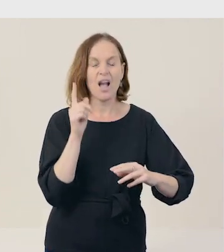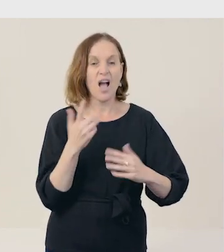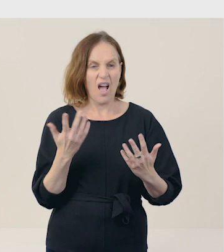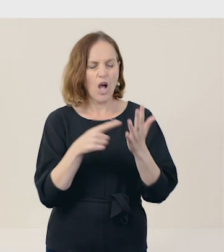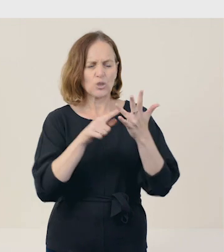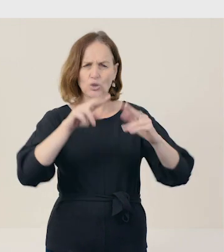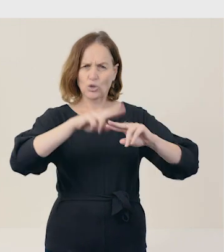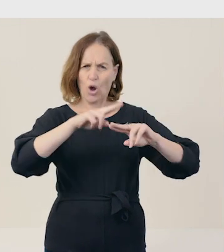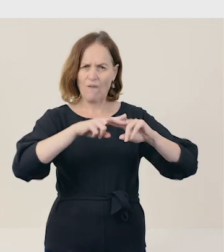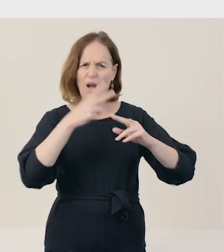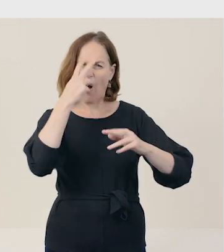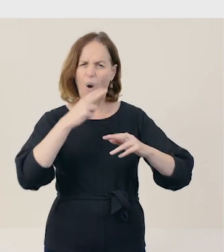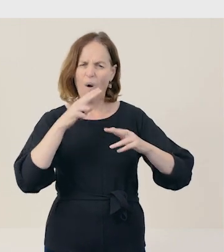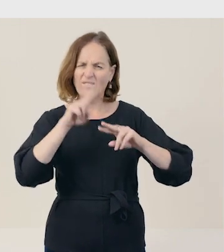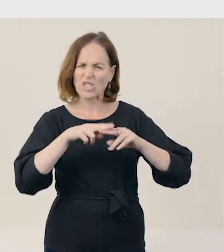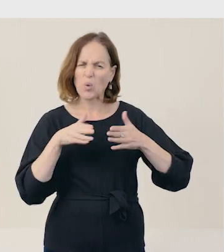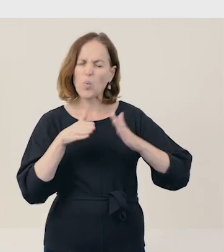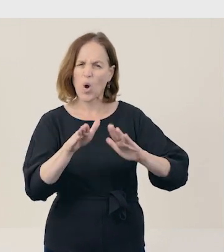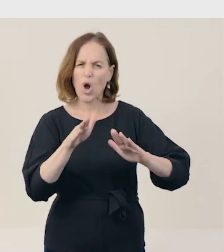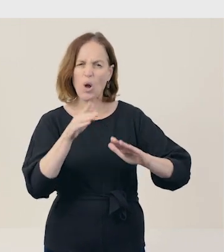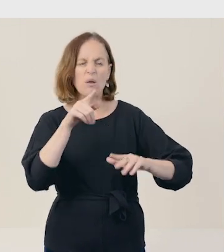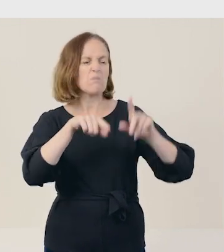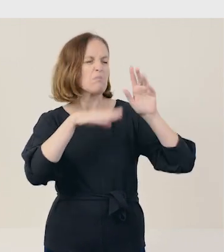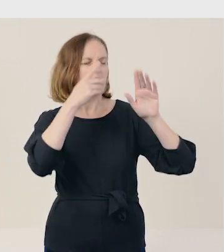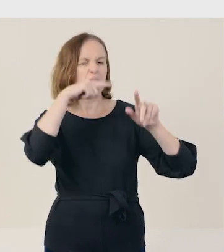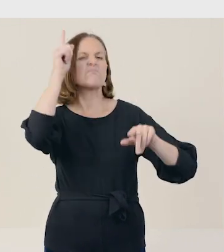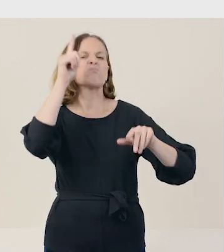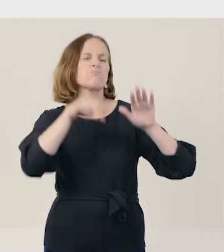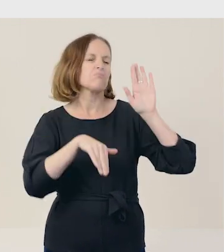A 'toff' is an old-fashioned slang for a very fancy or posh person.